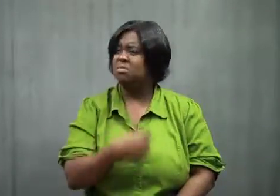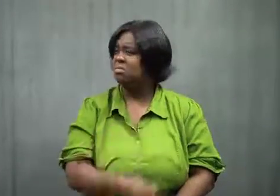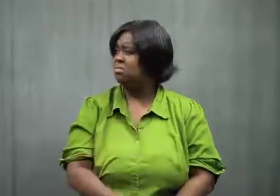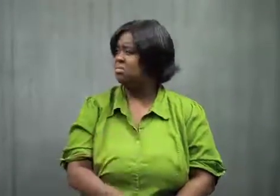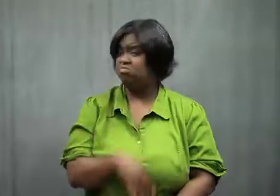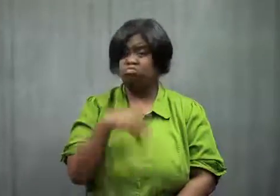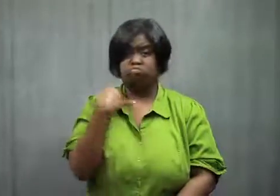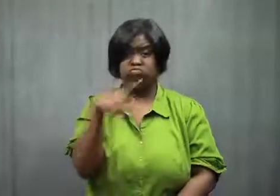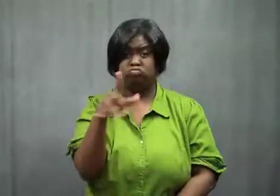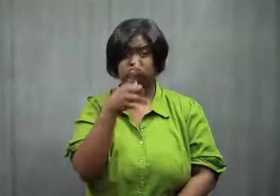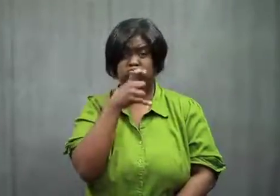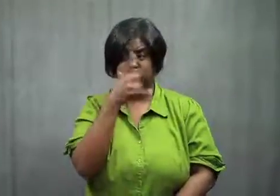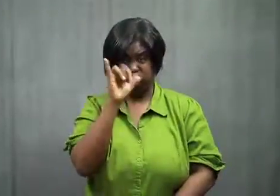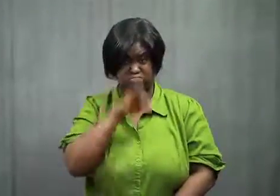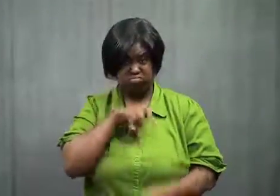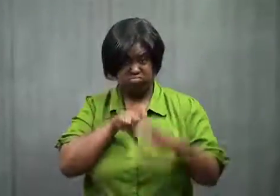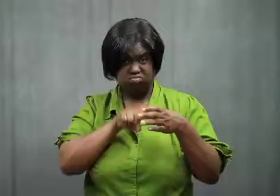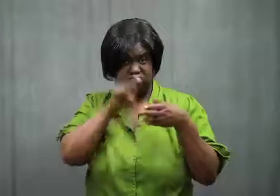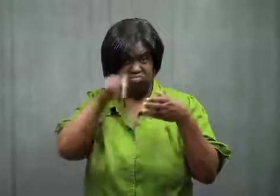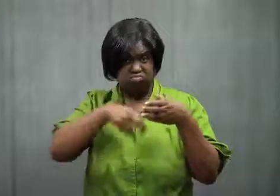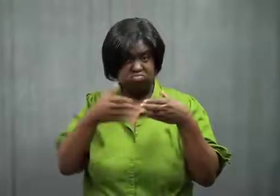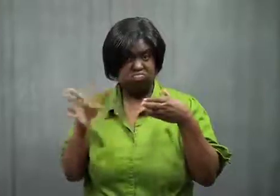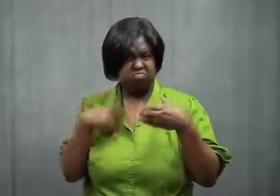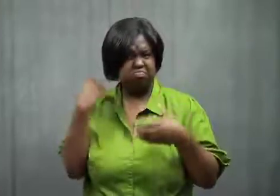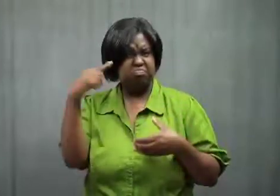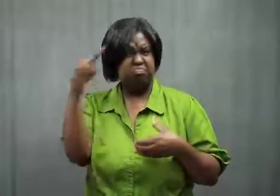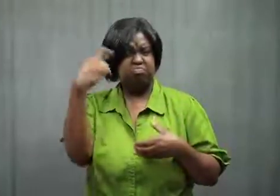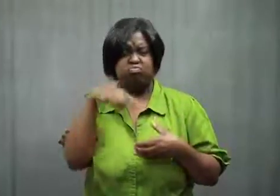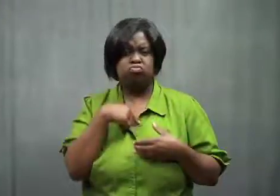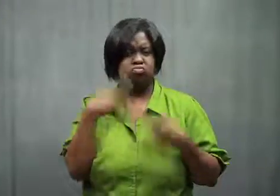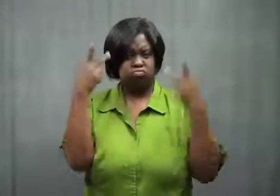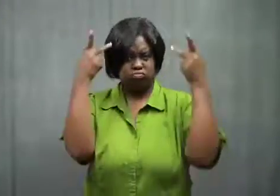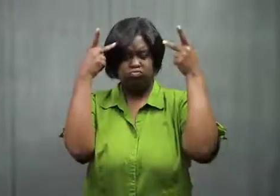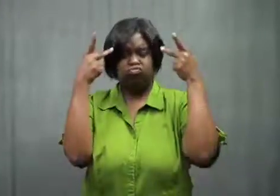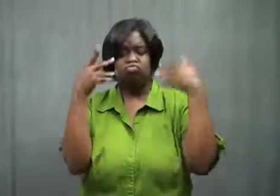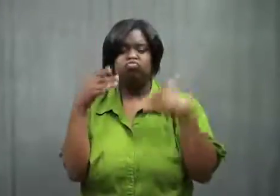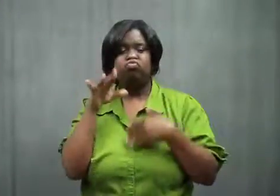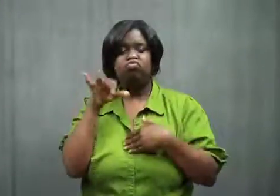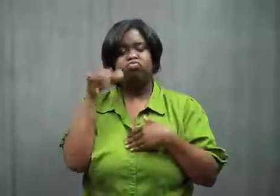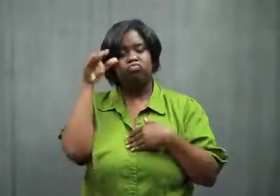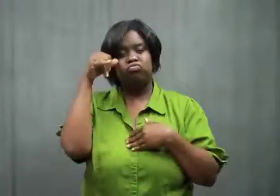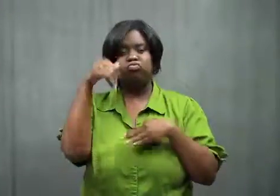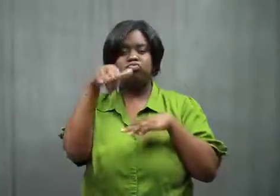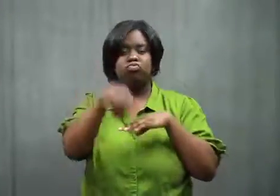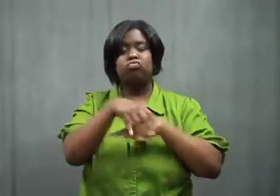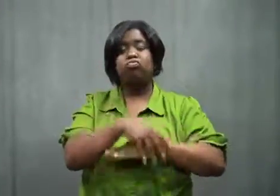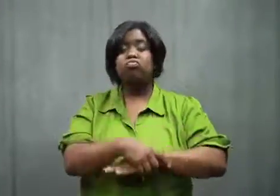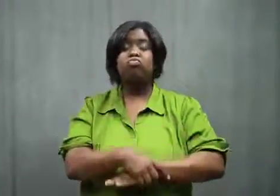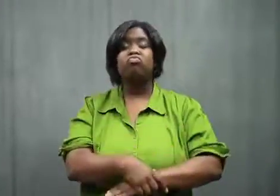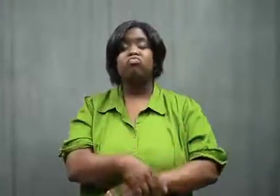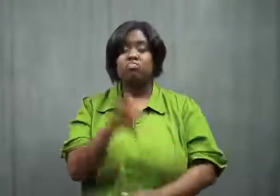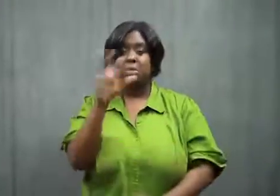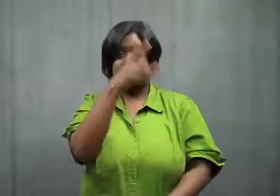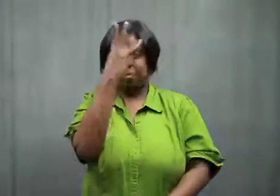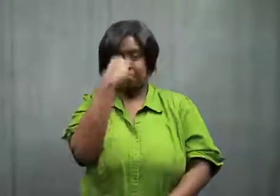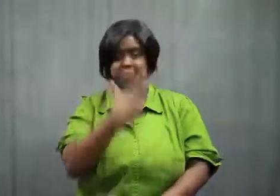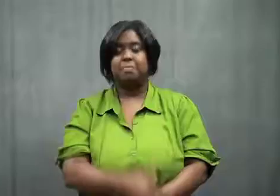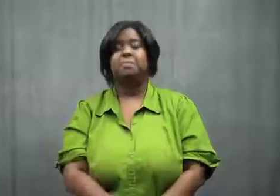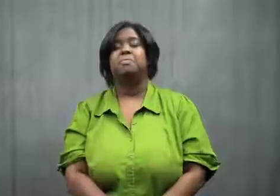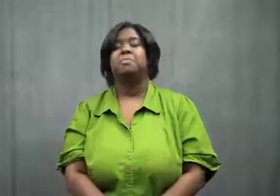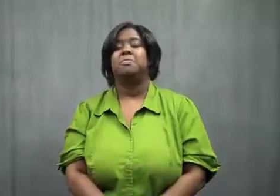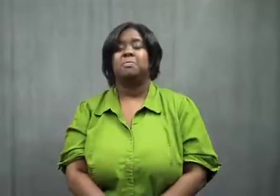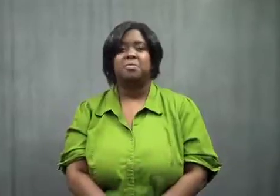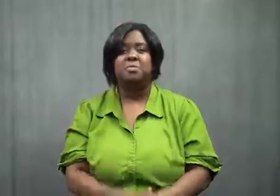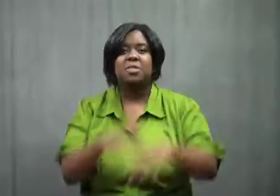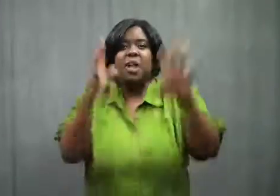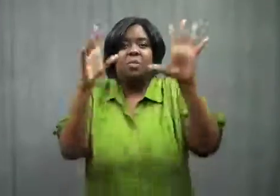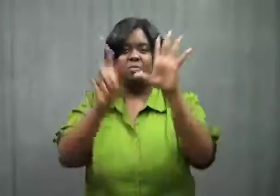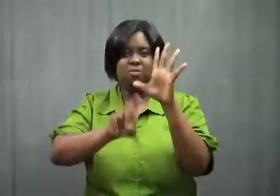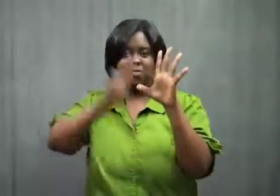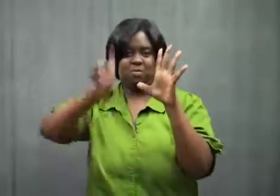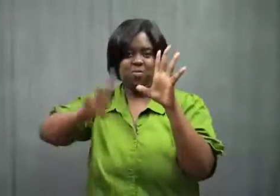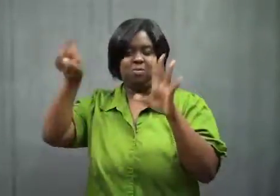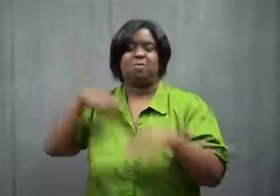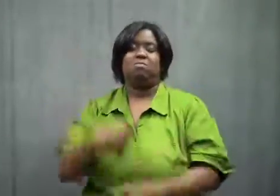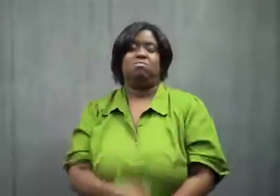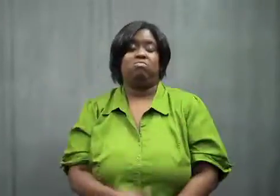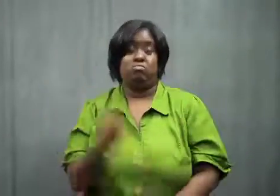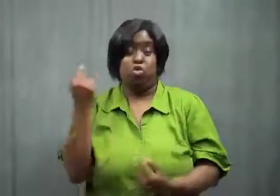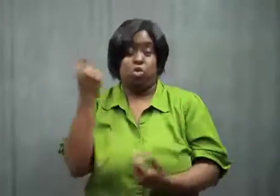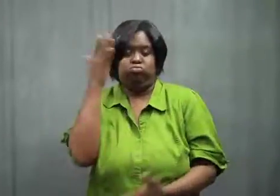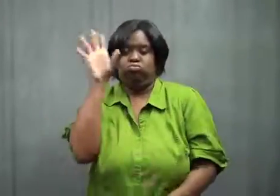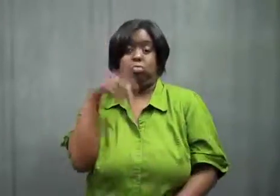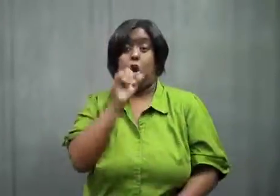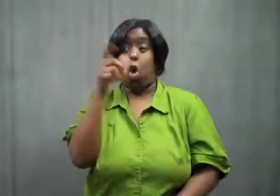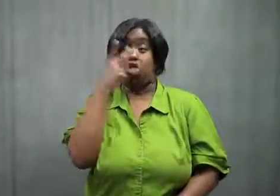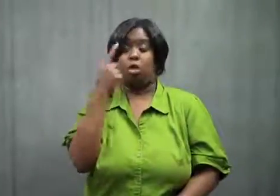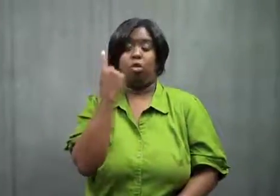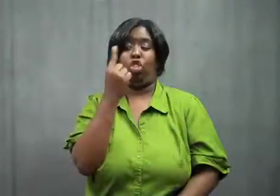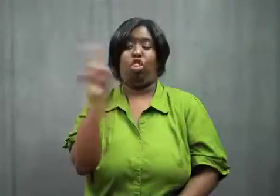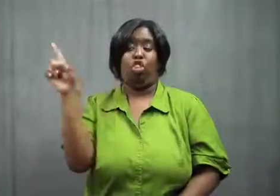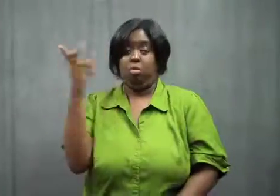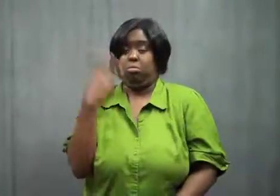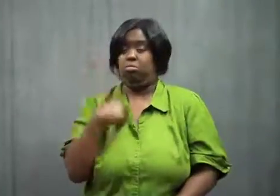I didn't know who she was, I wasn't going to get out for her. I stayed put and went back to sleep.